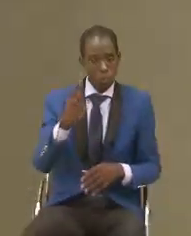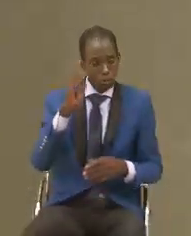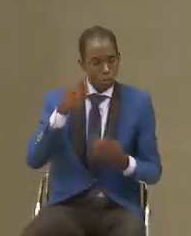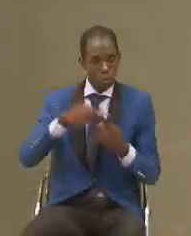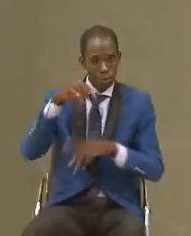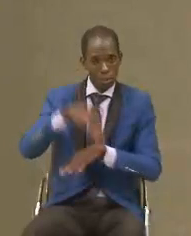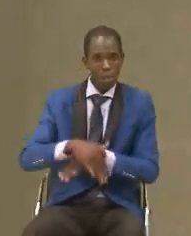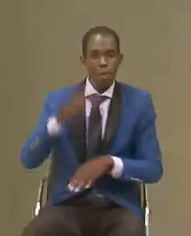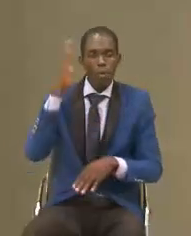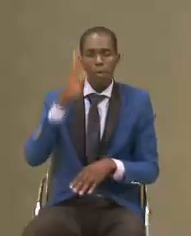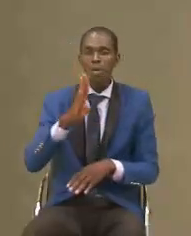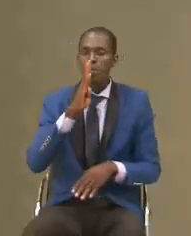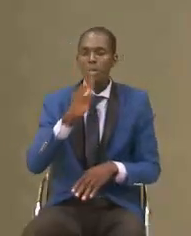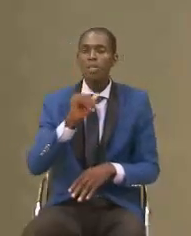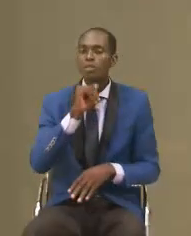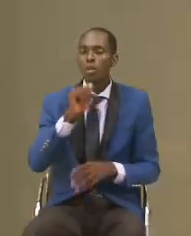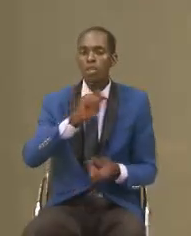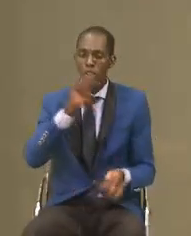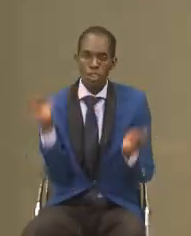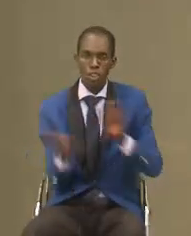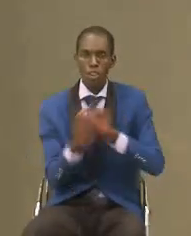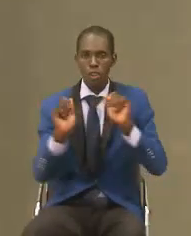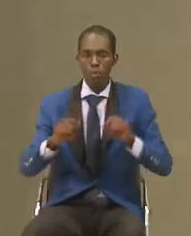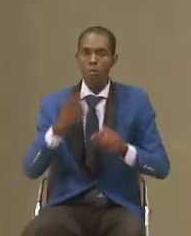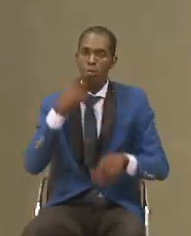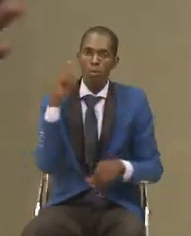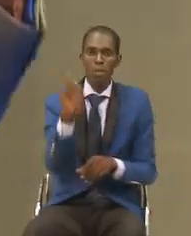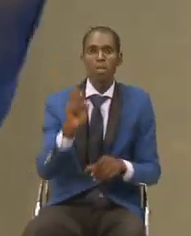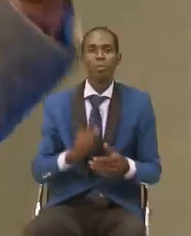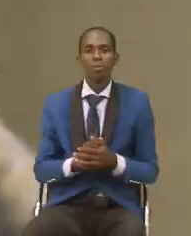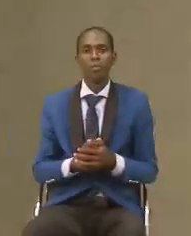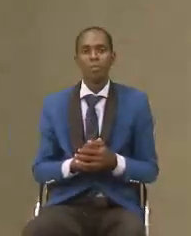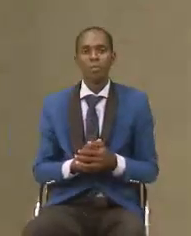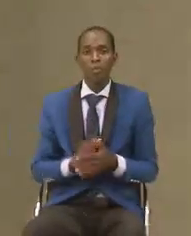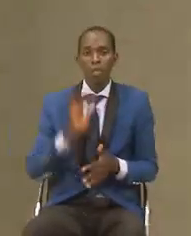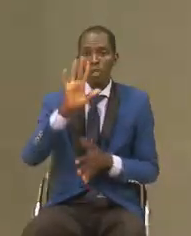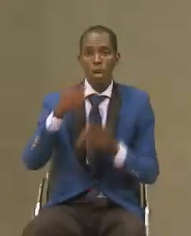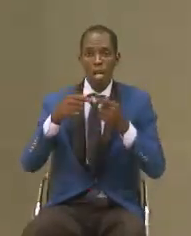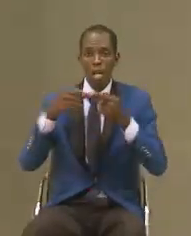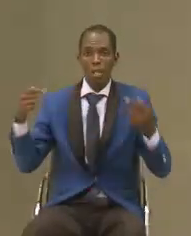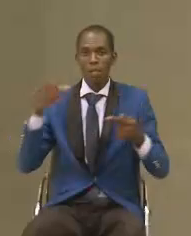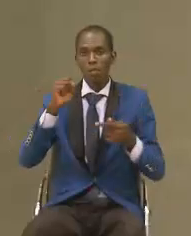anything i pray for for you tonight will be like an irreversible decree